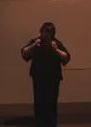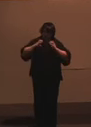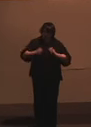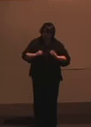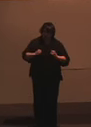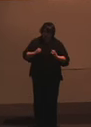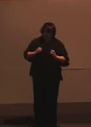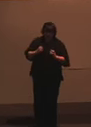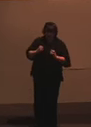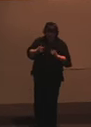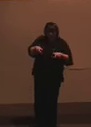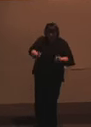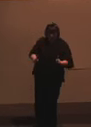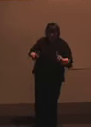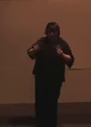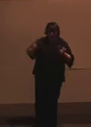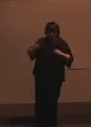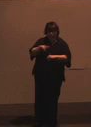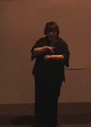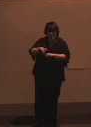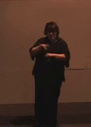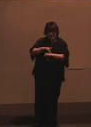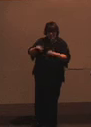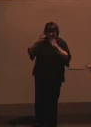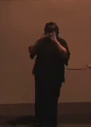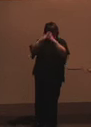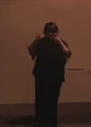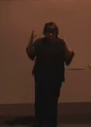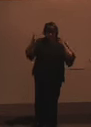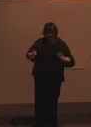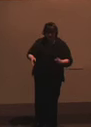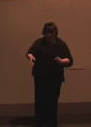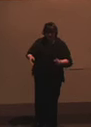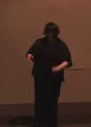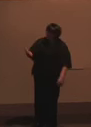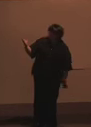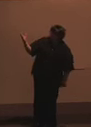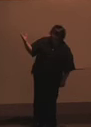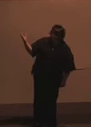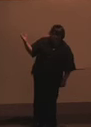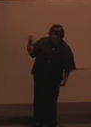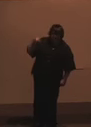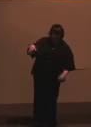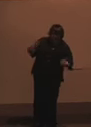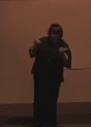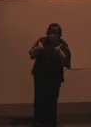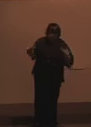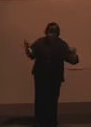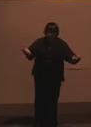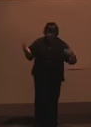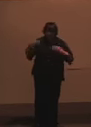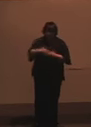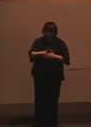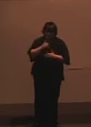because emptiness is just emptiness. And this big box is the most expensive part of this house.